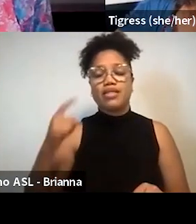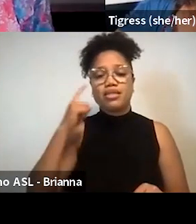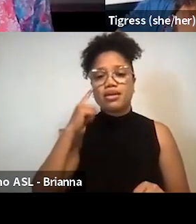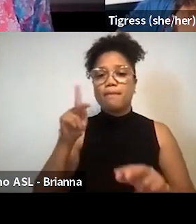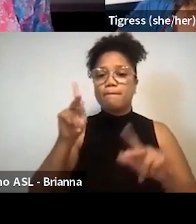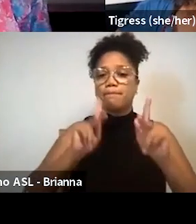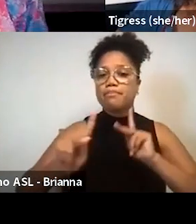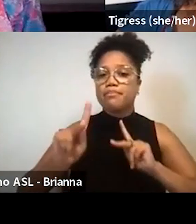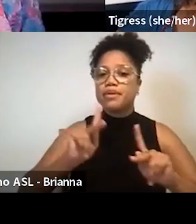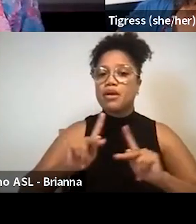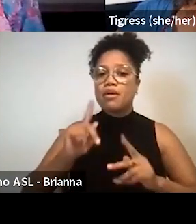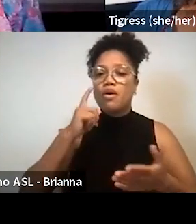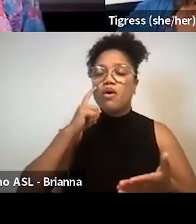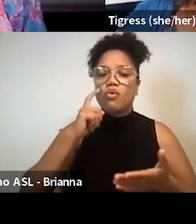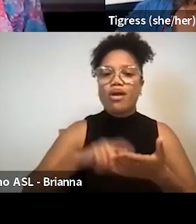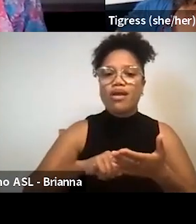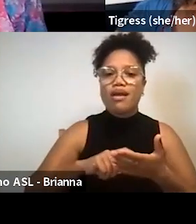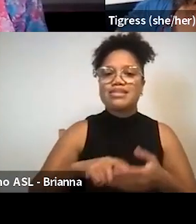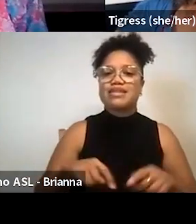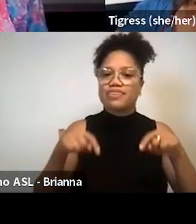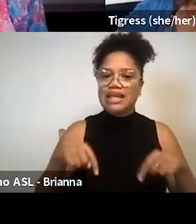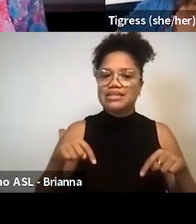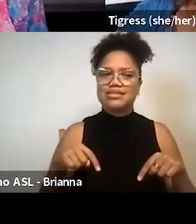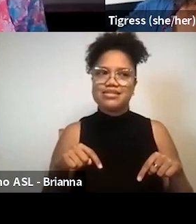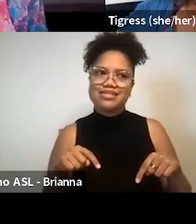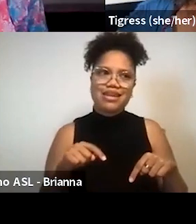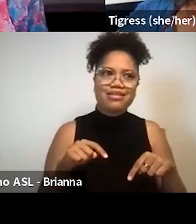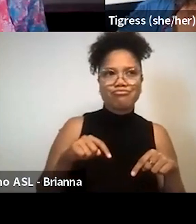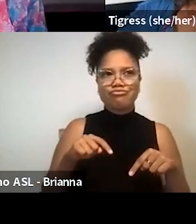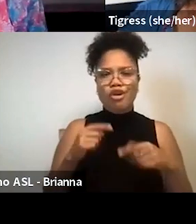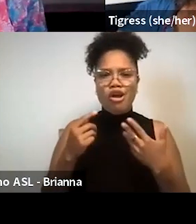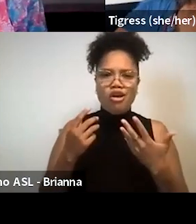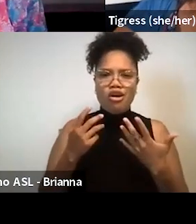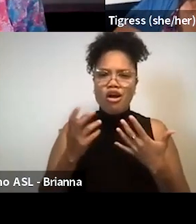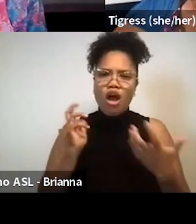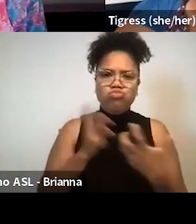this does feel very like natural for Dove as a brand to support. Yeah. And so I don't think there's